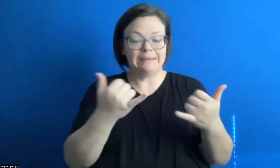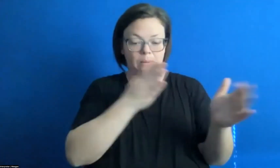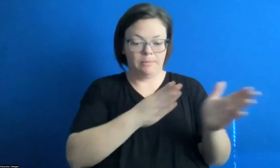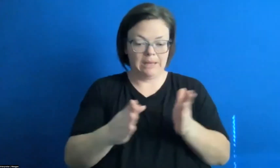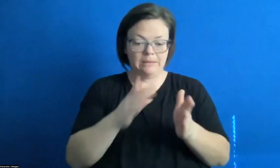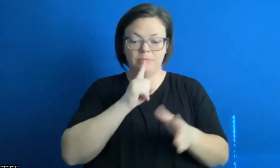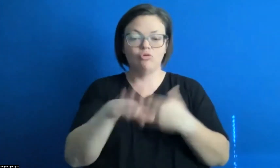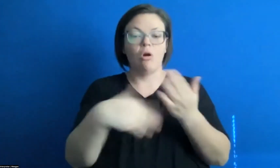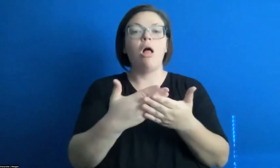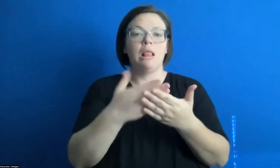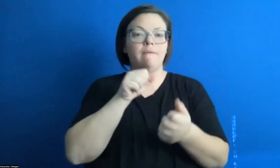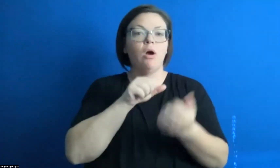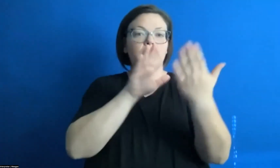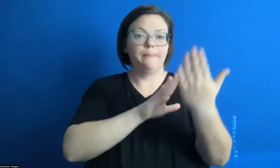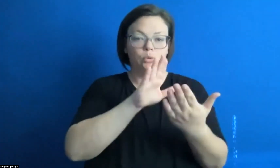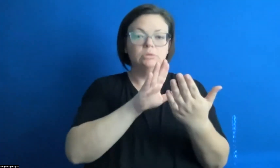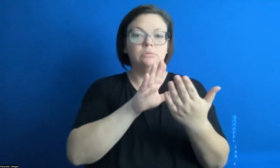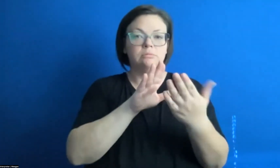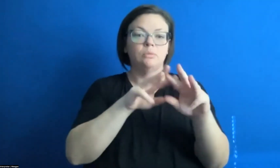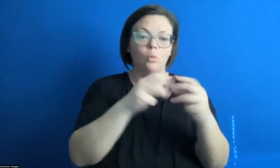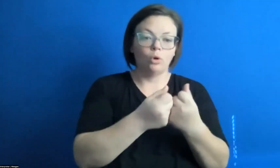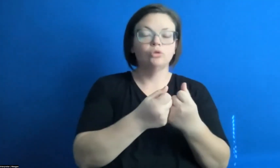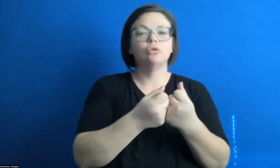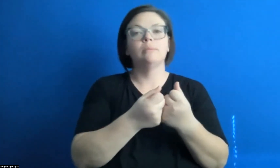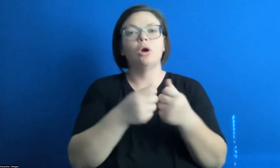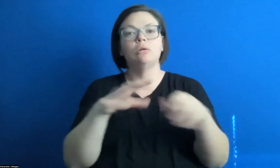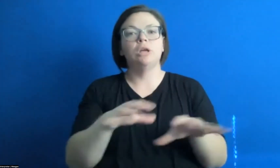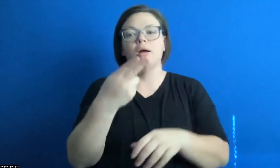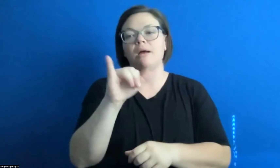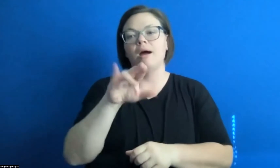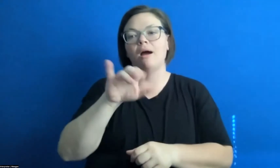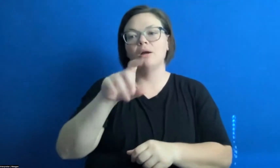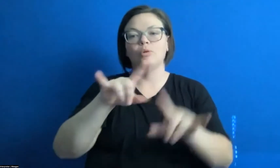our future in person readings and workshops are in a hybrid format, simultaneously cast online.